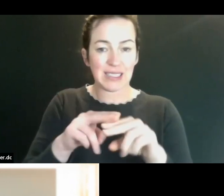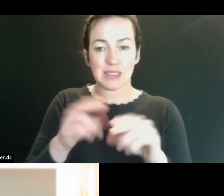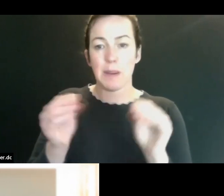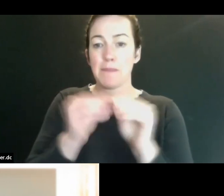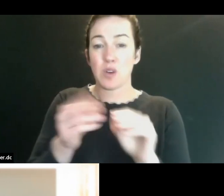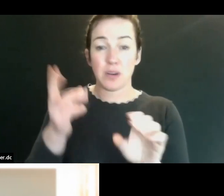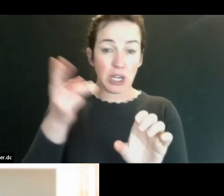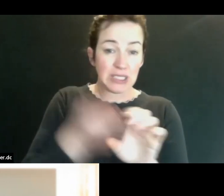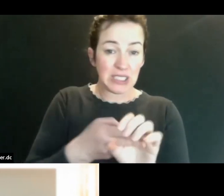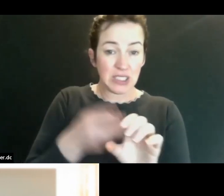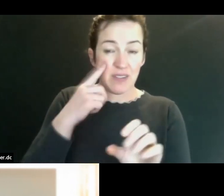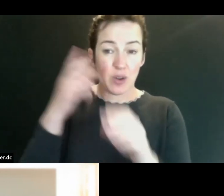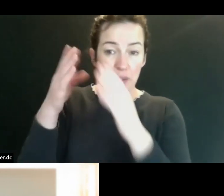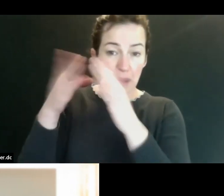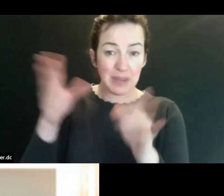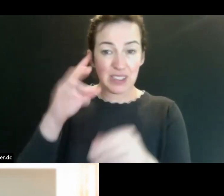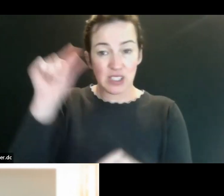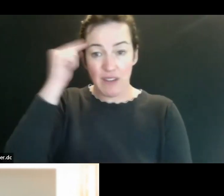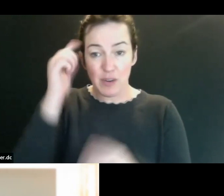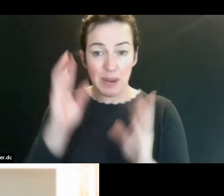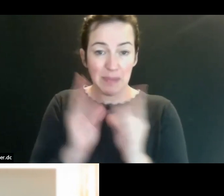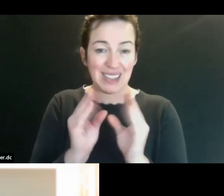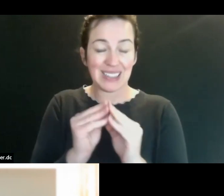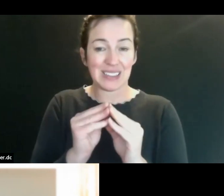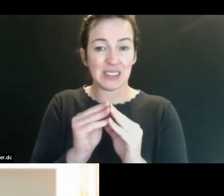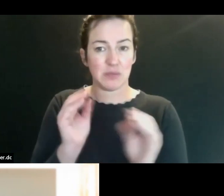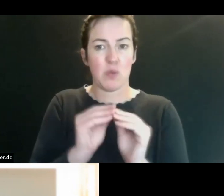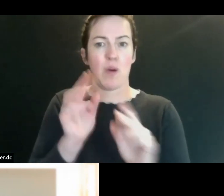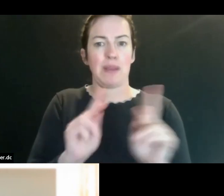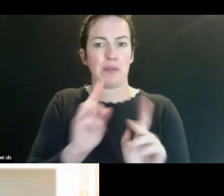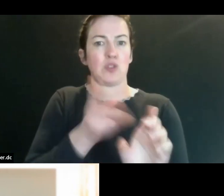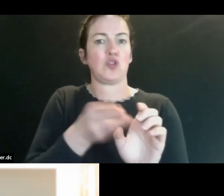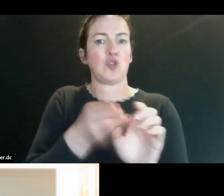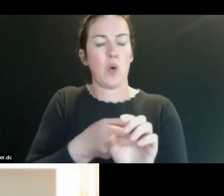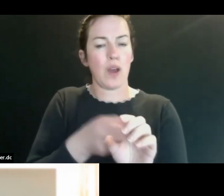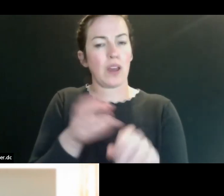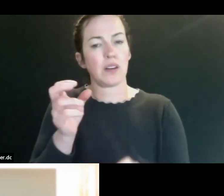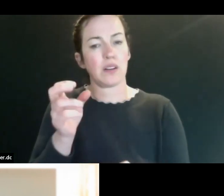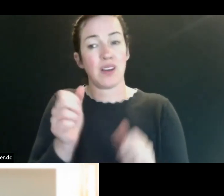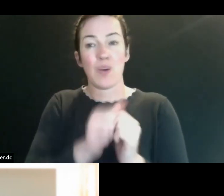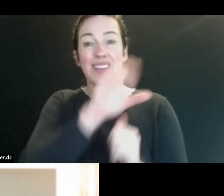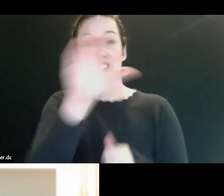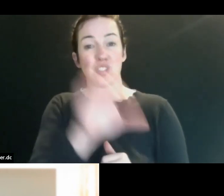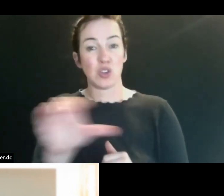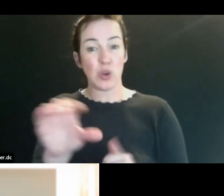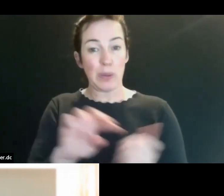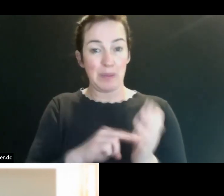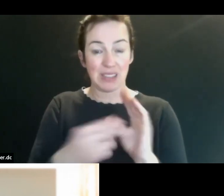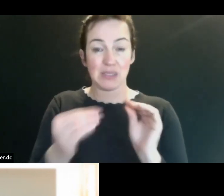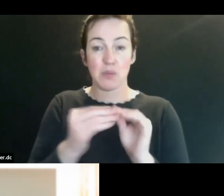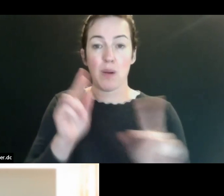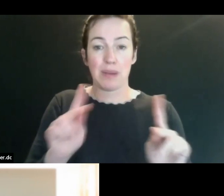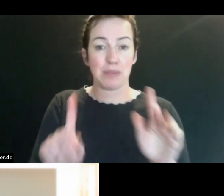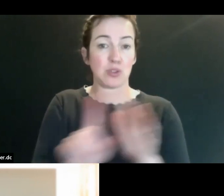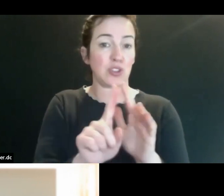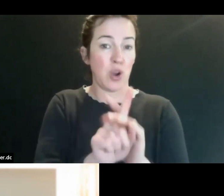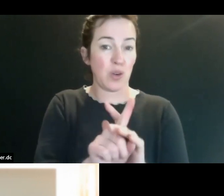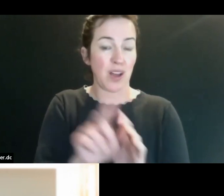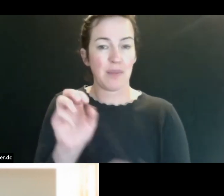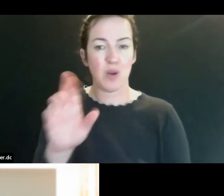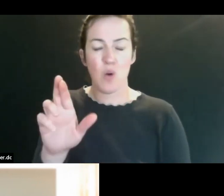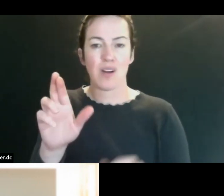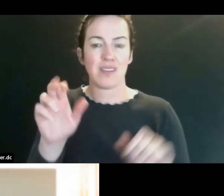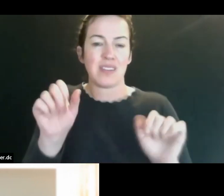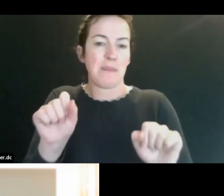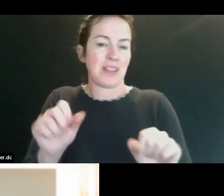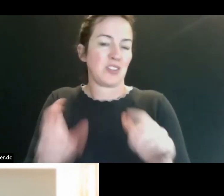and government and other meetings with Zoom, or you know, the ability to join in remotely,